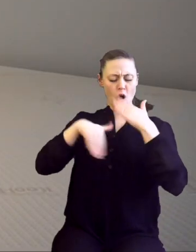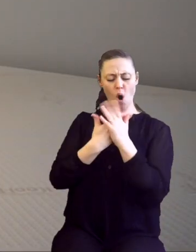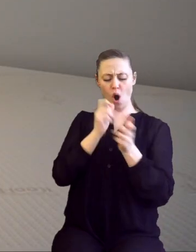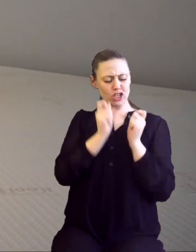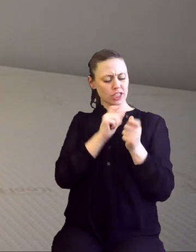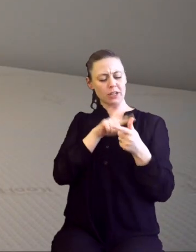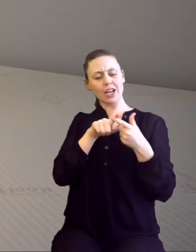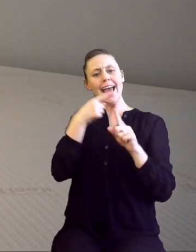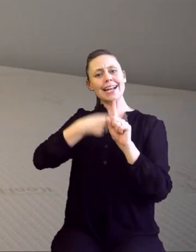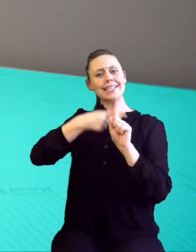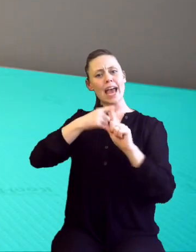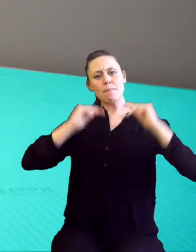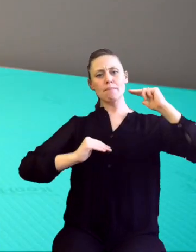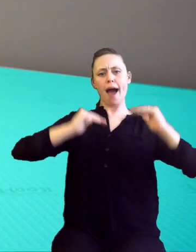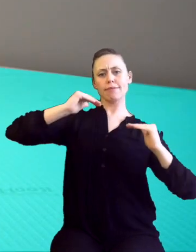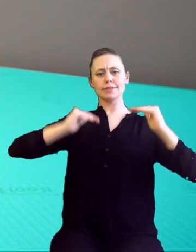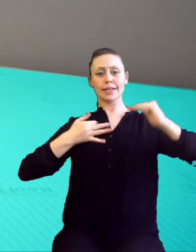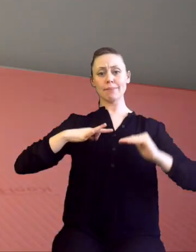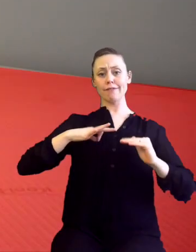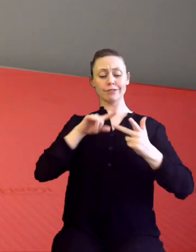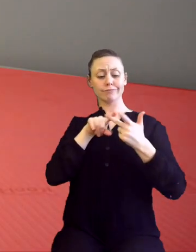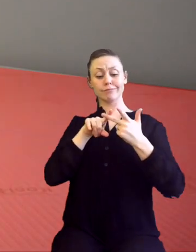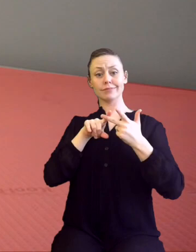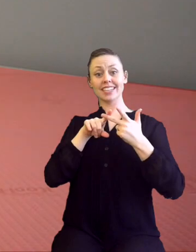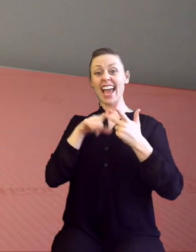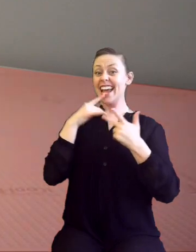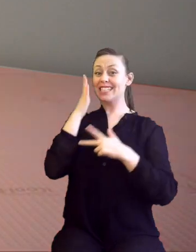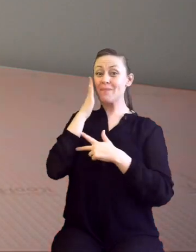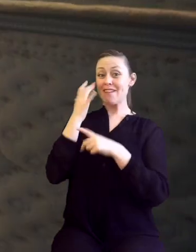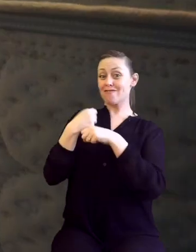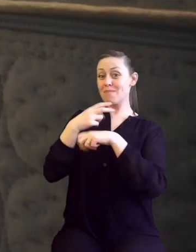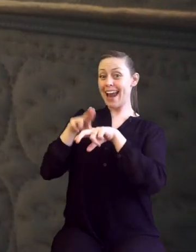adjustability, temperature balancing benefits, the bed is made from natural